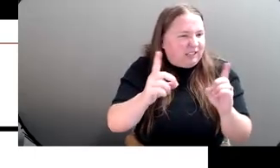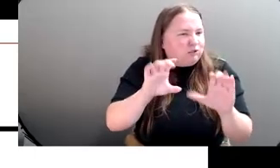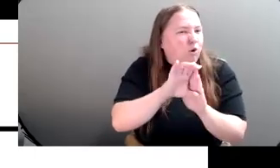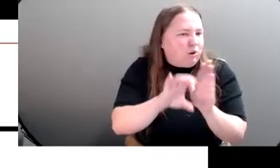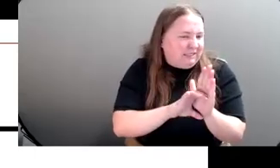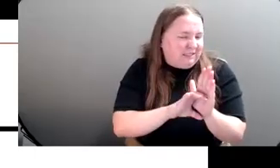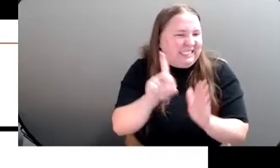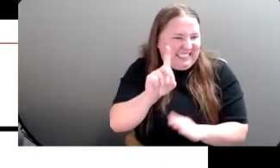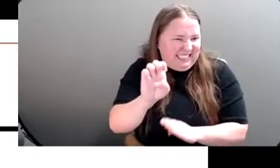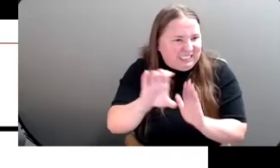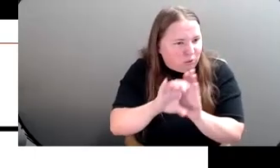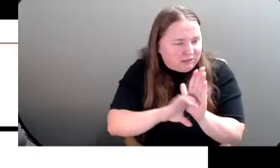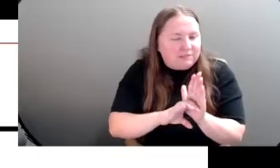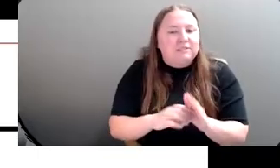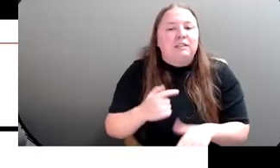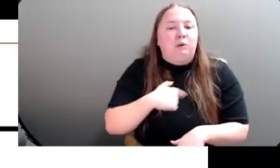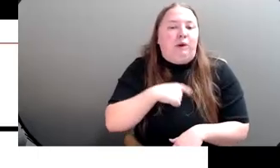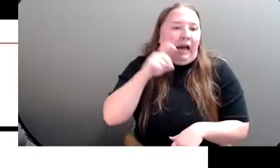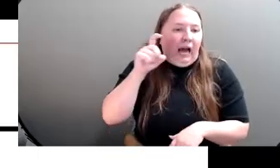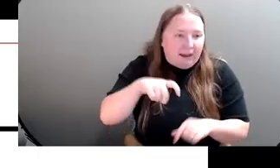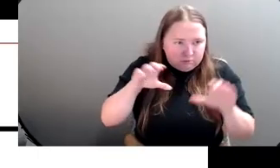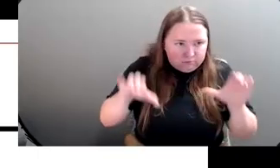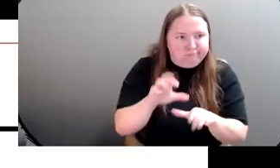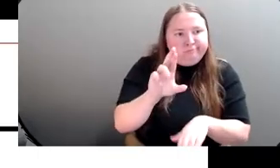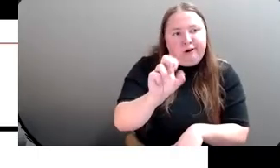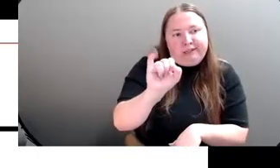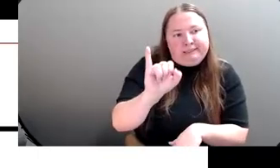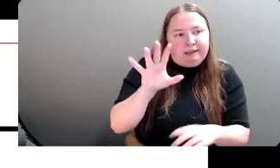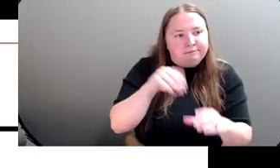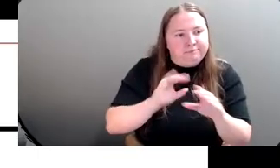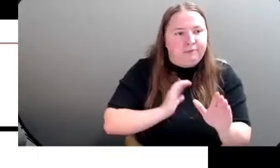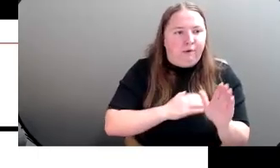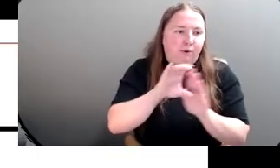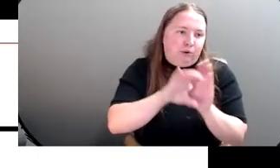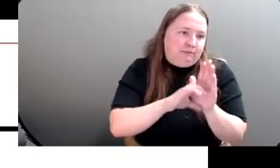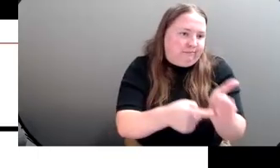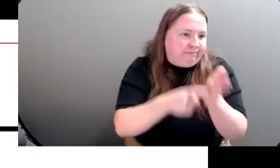That means that we have to be doing RSI in our courses okay. It's not an option.